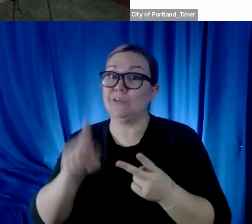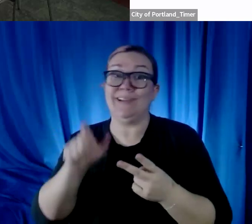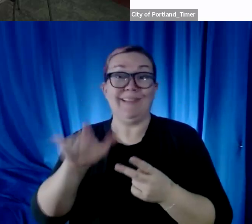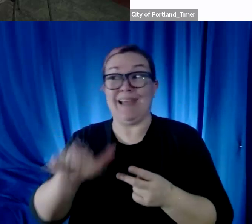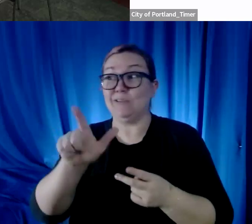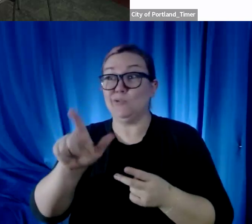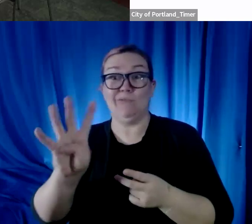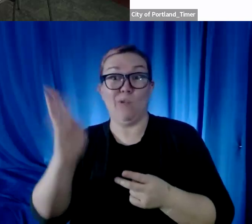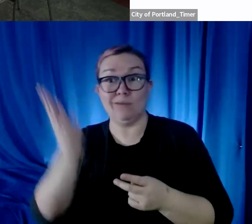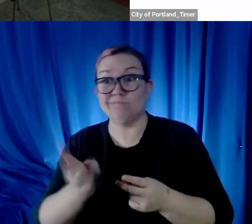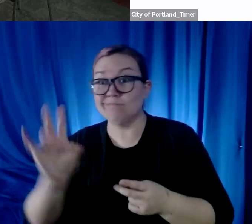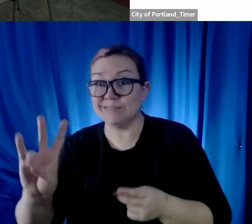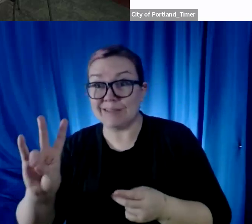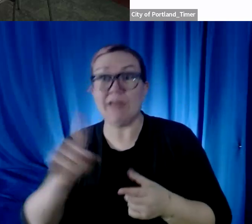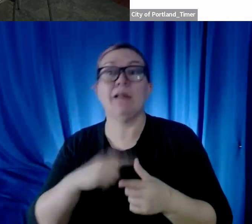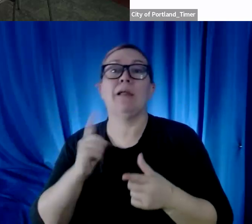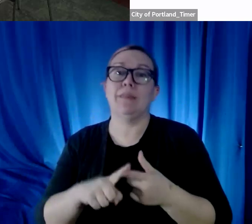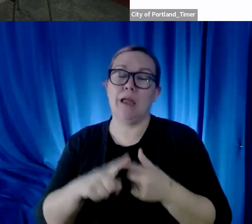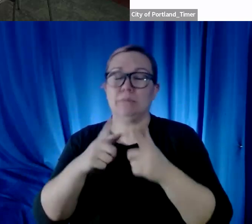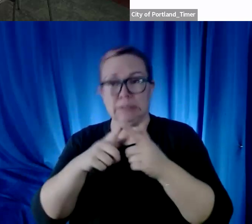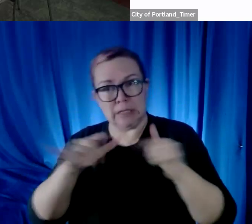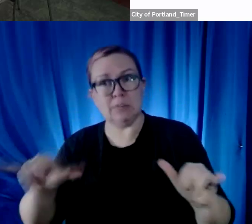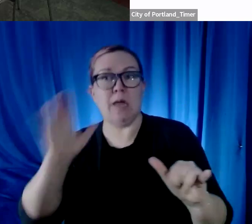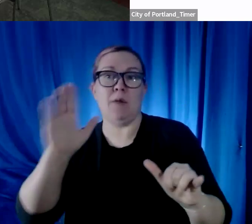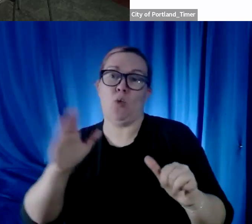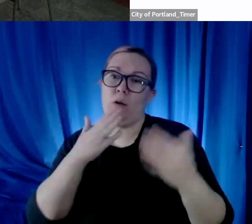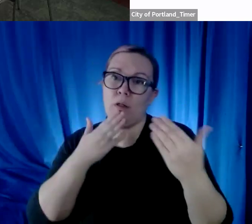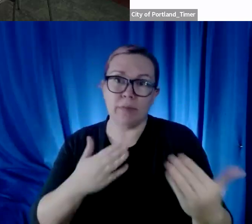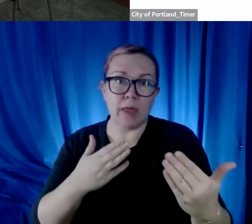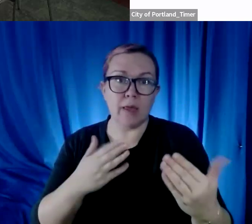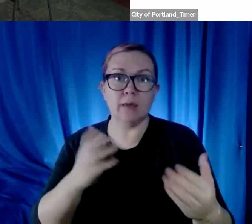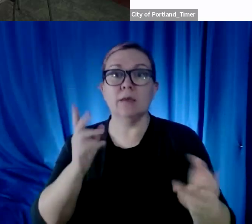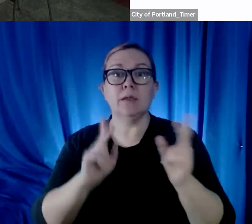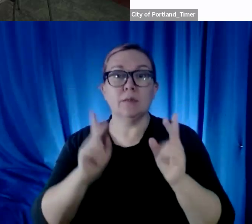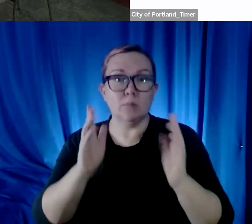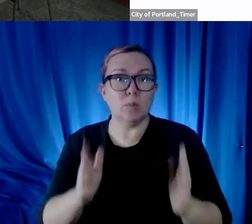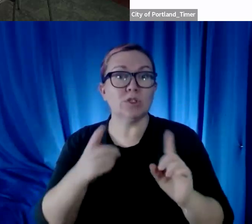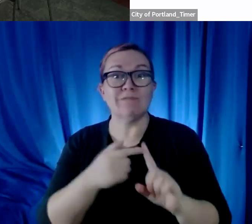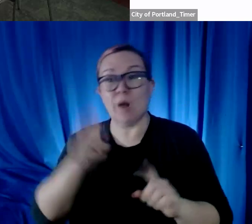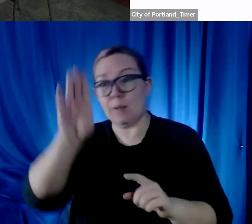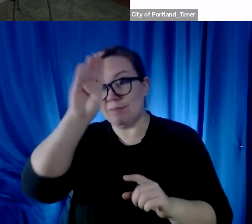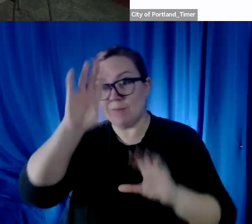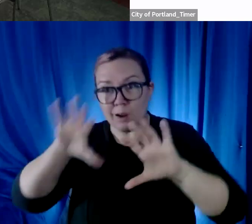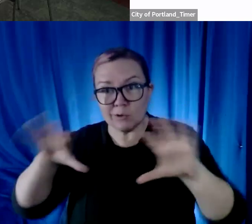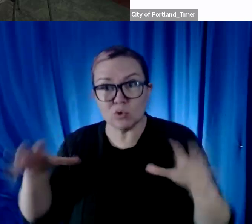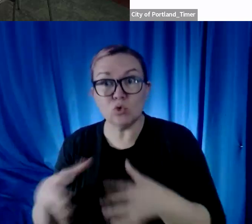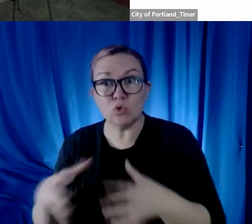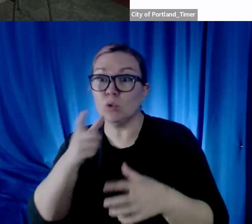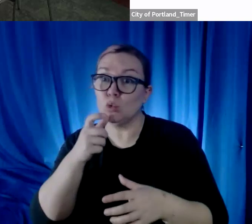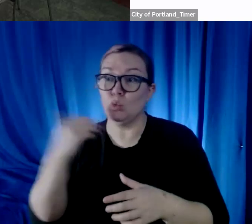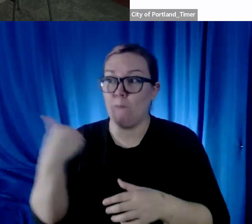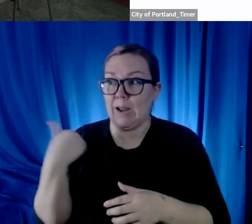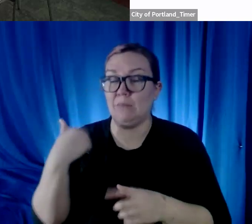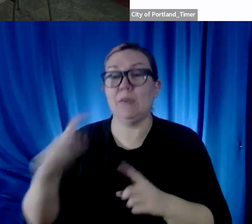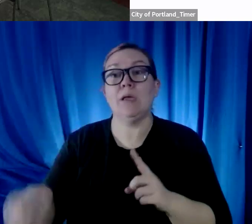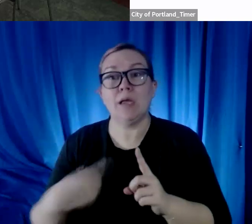And then along with that, I will thank the person from the fire bureau who reminded me about the chat.